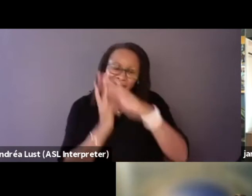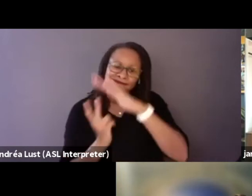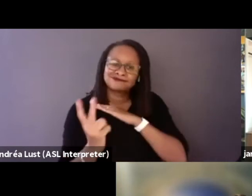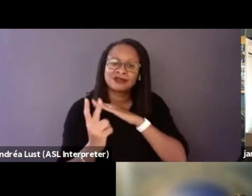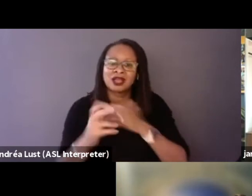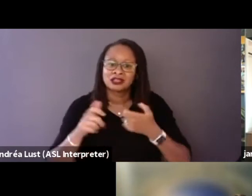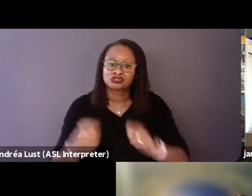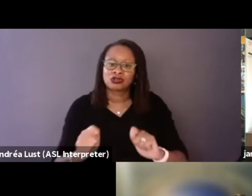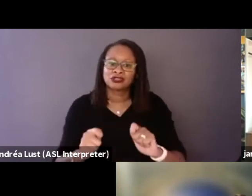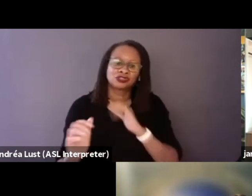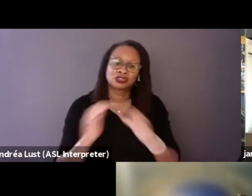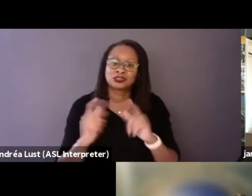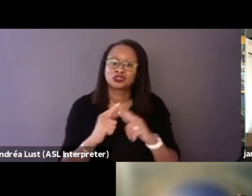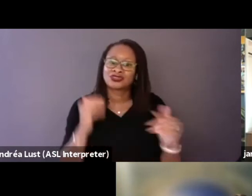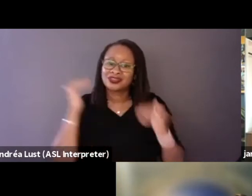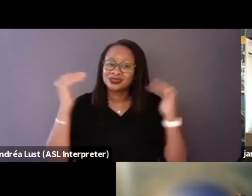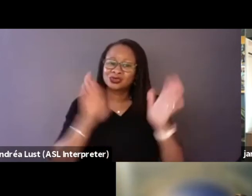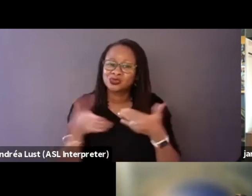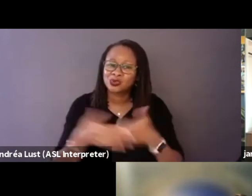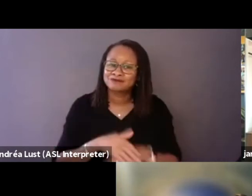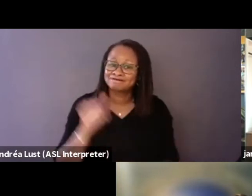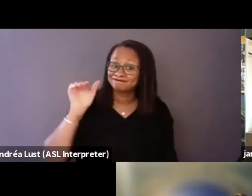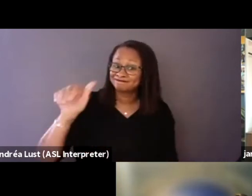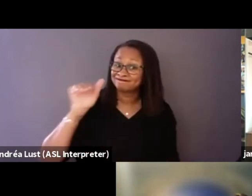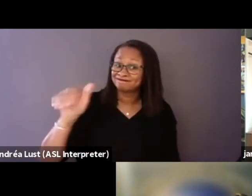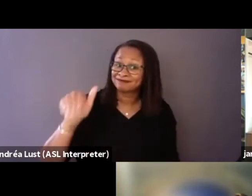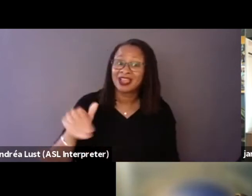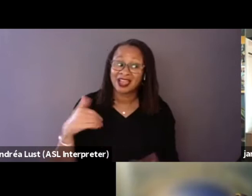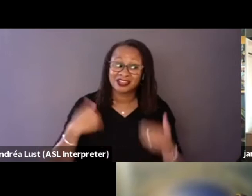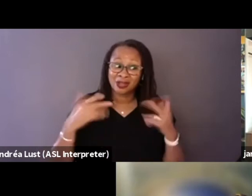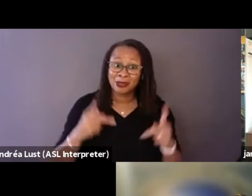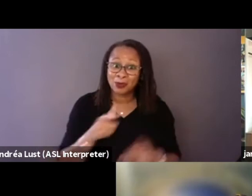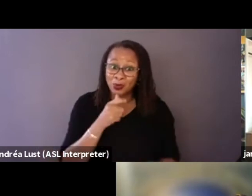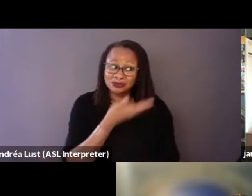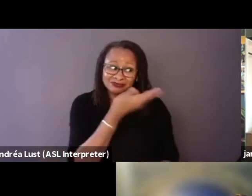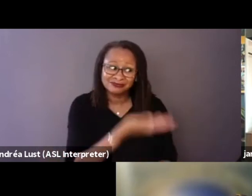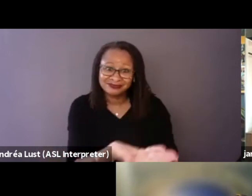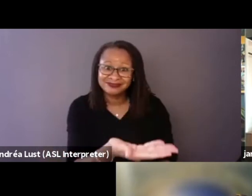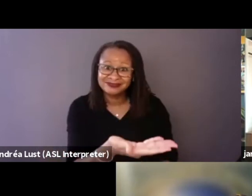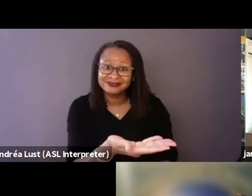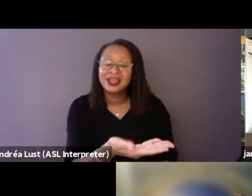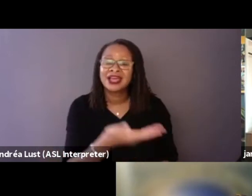to the adults in the room, this is who young people are, these are the tools at their disposal,